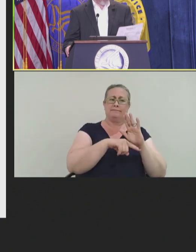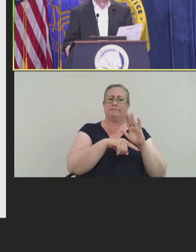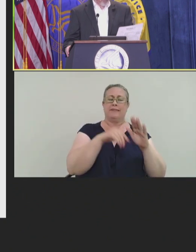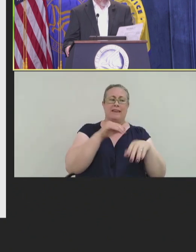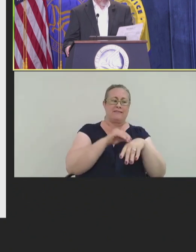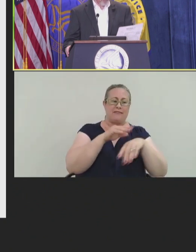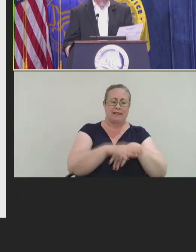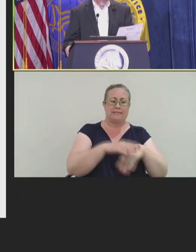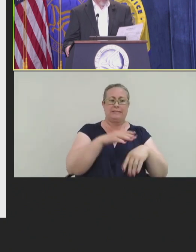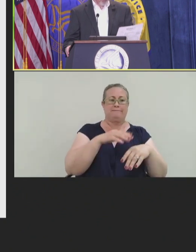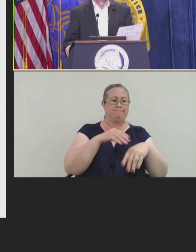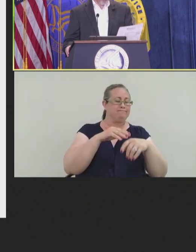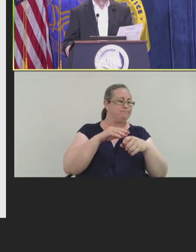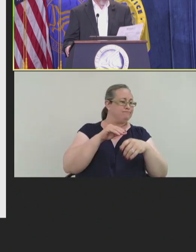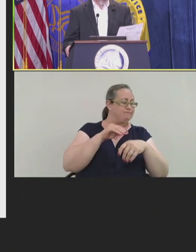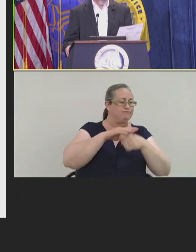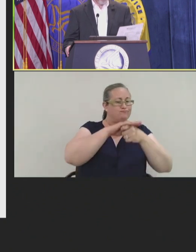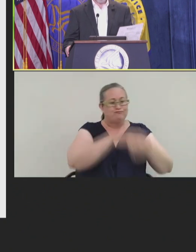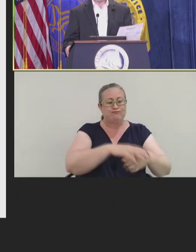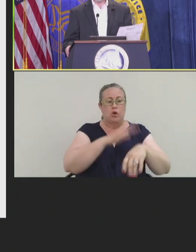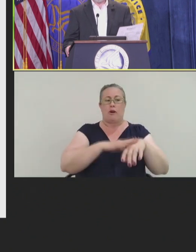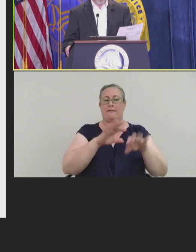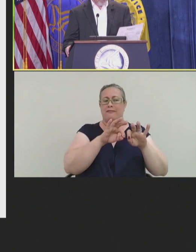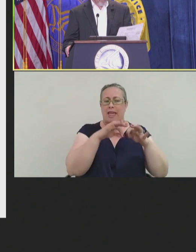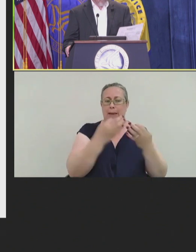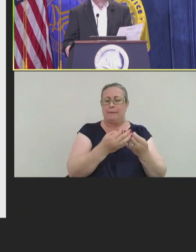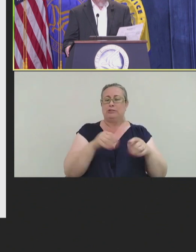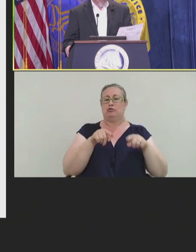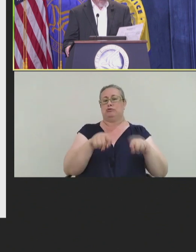families during this respiratory disease season.